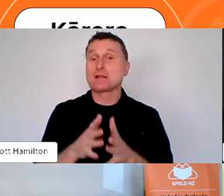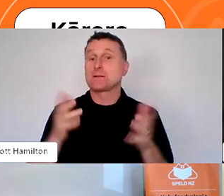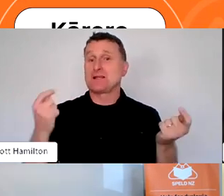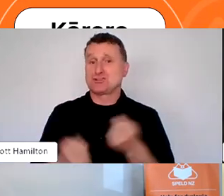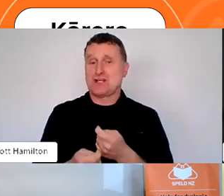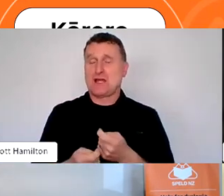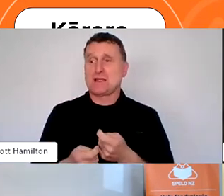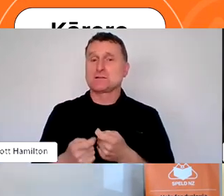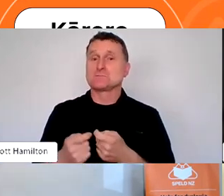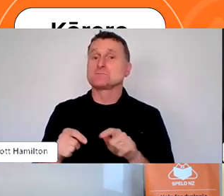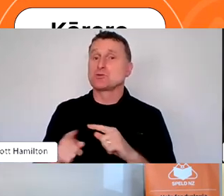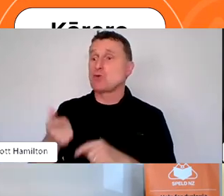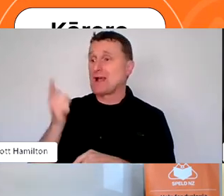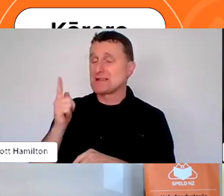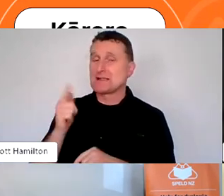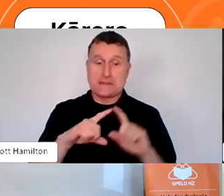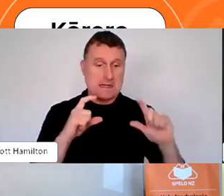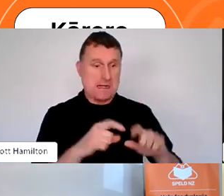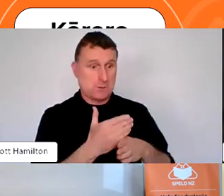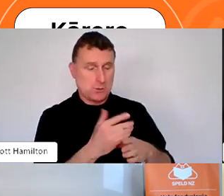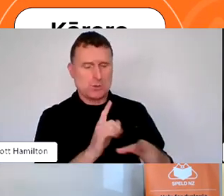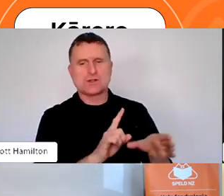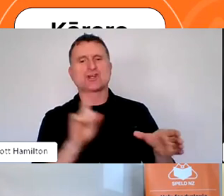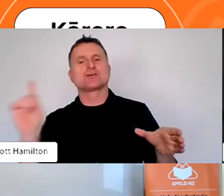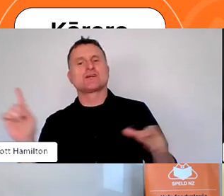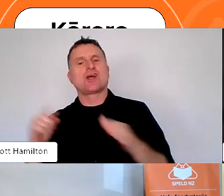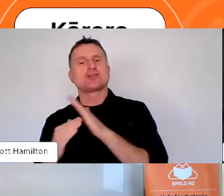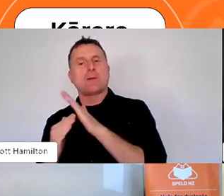to have some time out of the classroom to actually create a plan that's